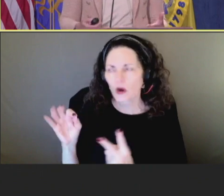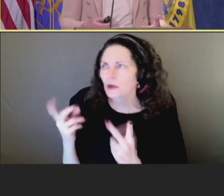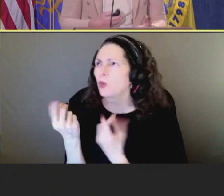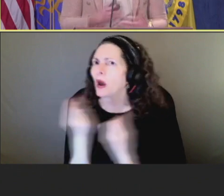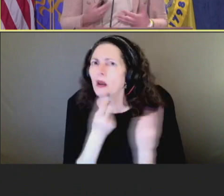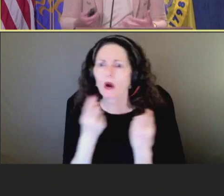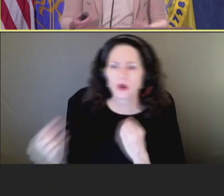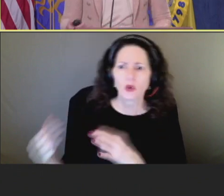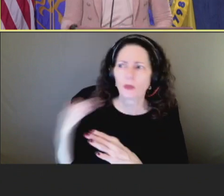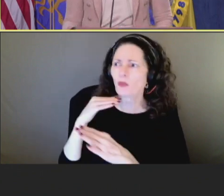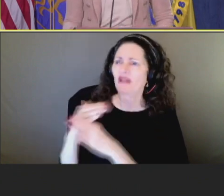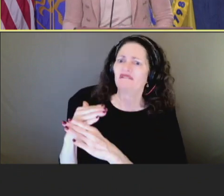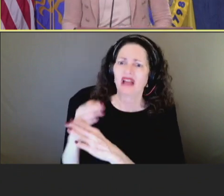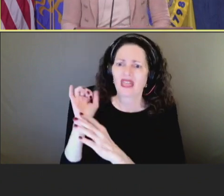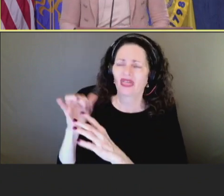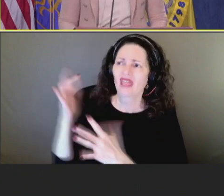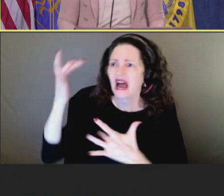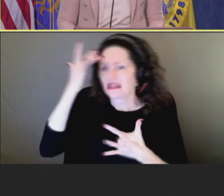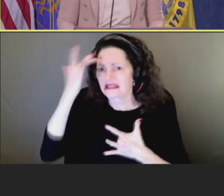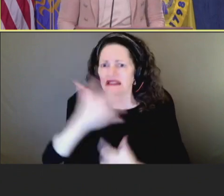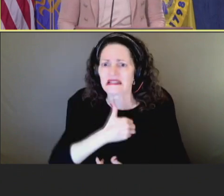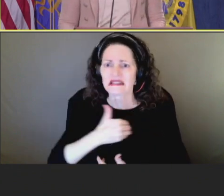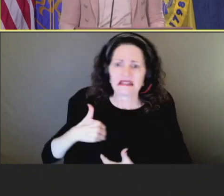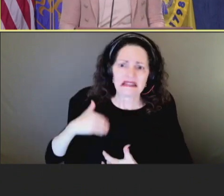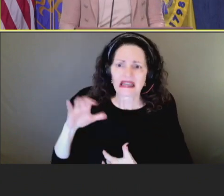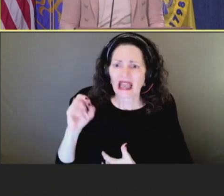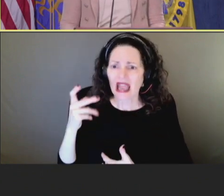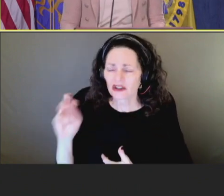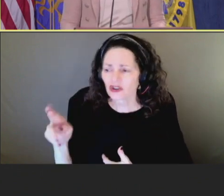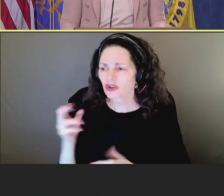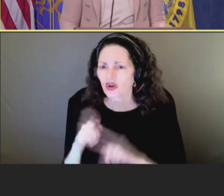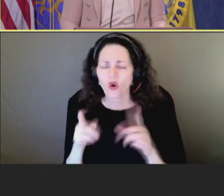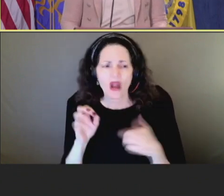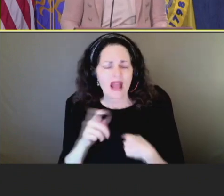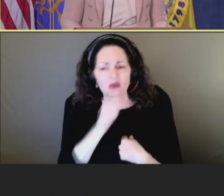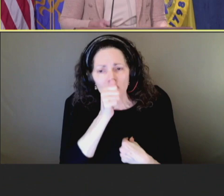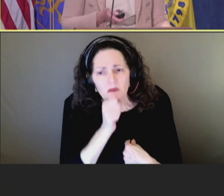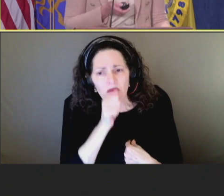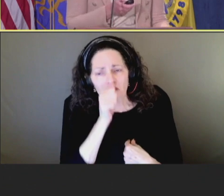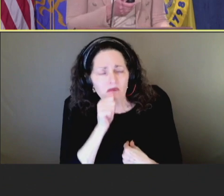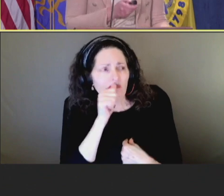with it and have to go through things like these toxic treatments. I think we can build a better